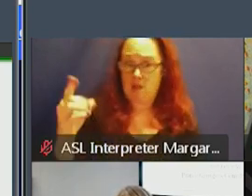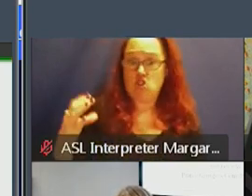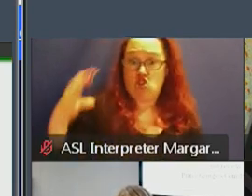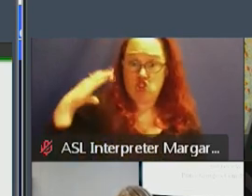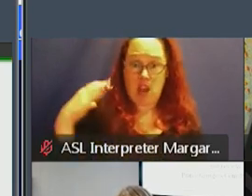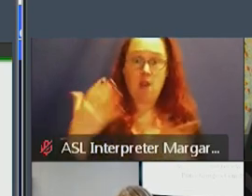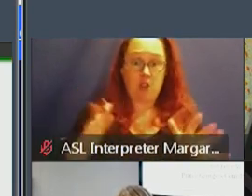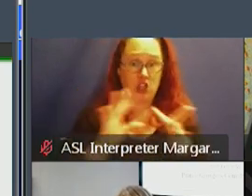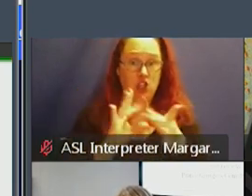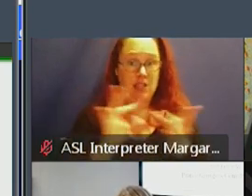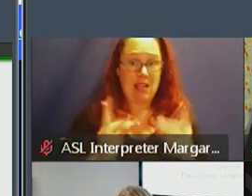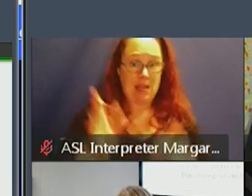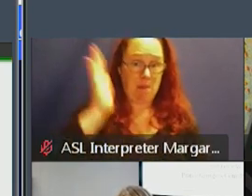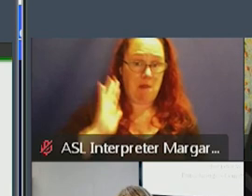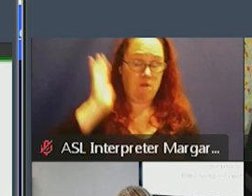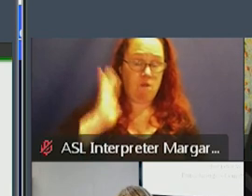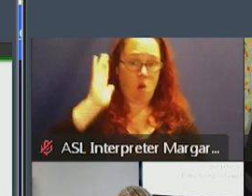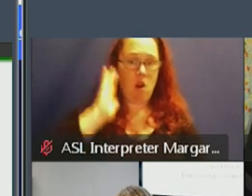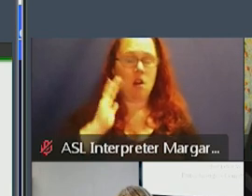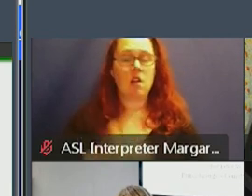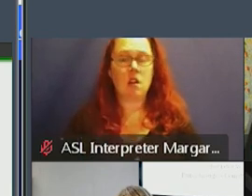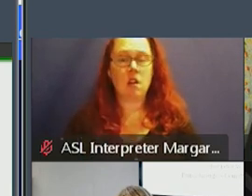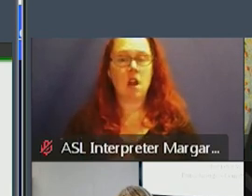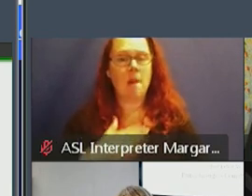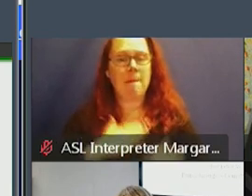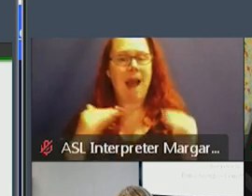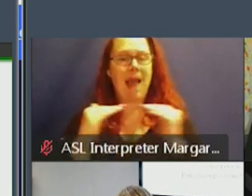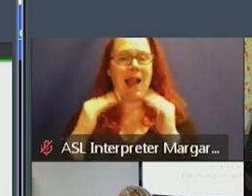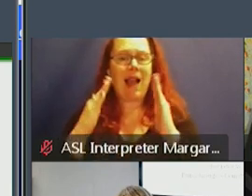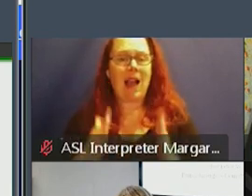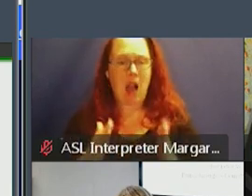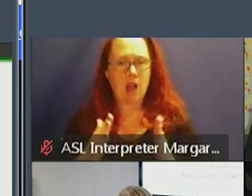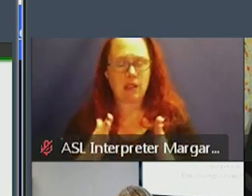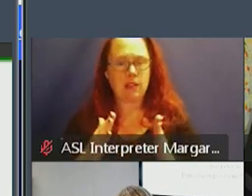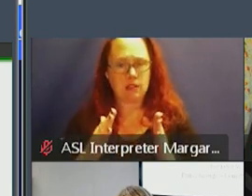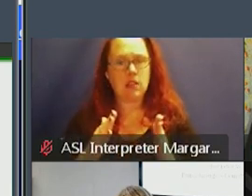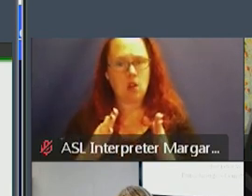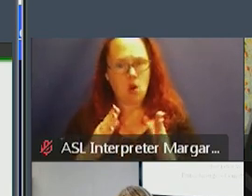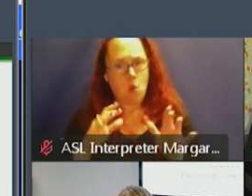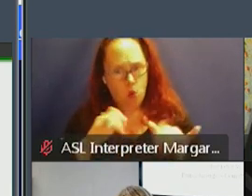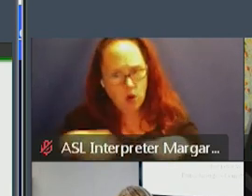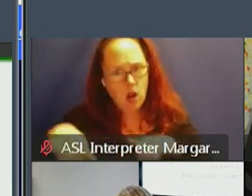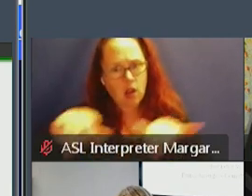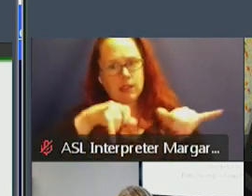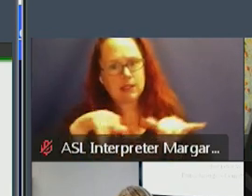A couple of my colleagues were, were, were consistent in their comments, but, but, you know, look,